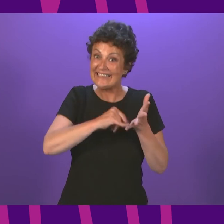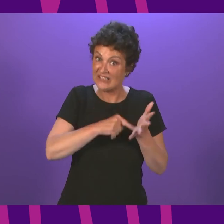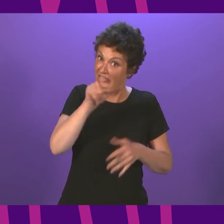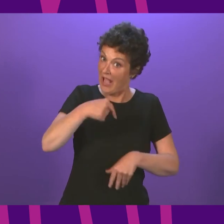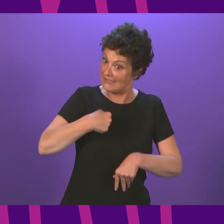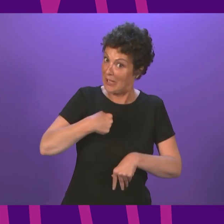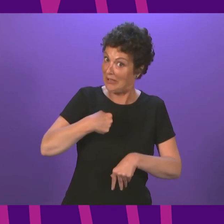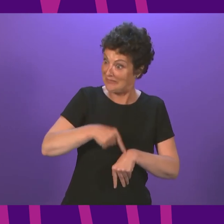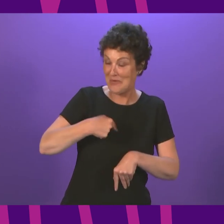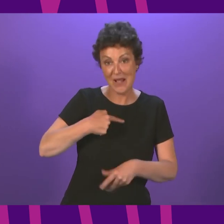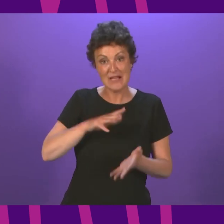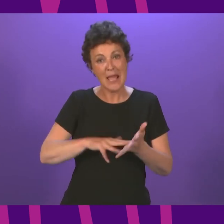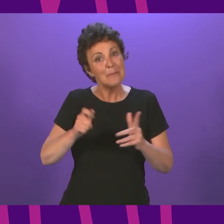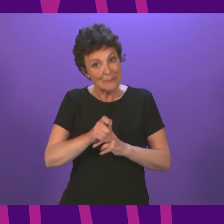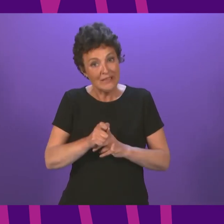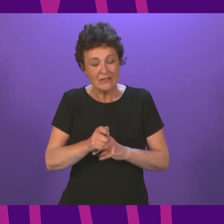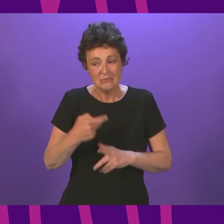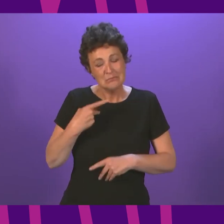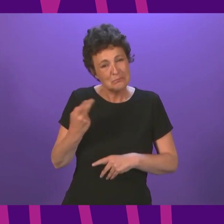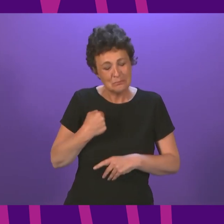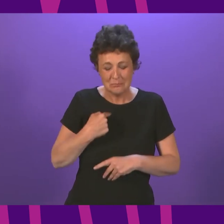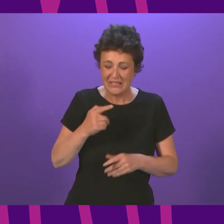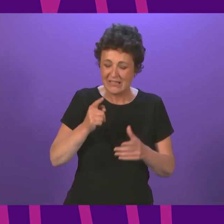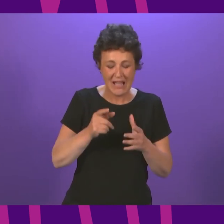I apologise for not clarifying that the issue that I was getting at is whether there will